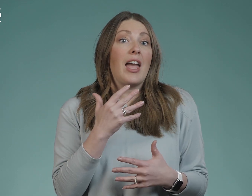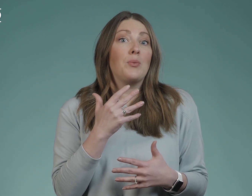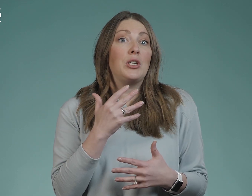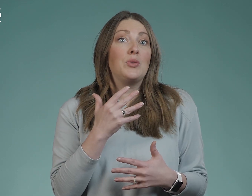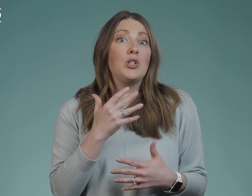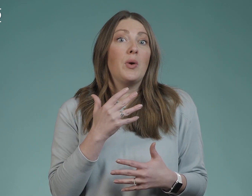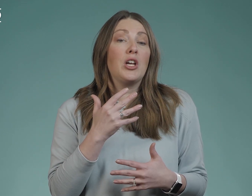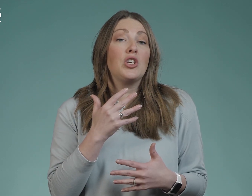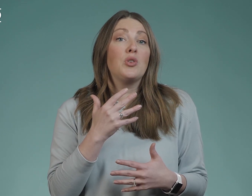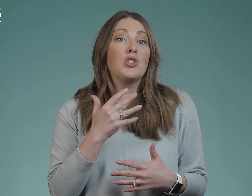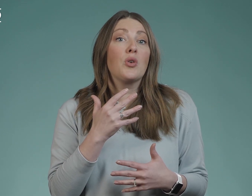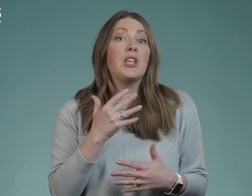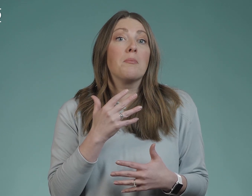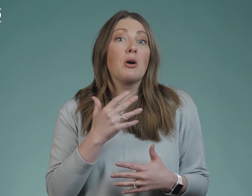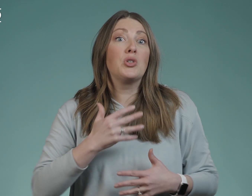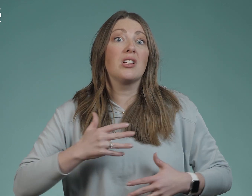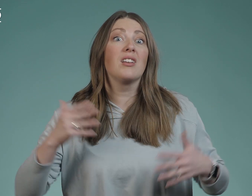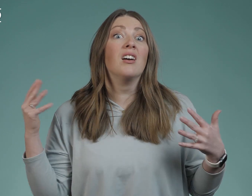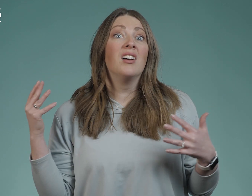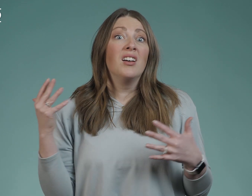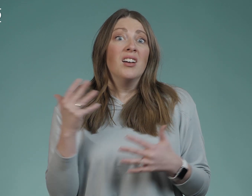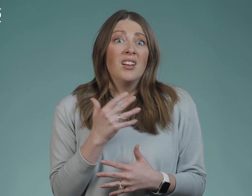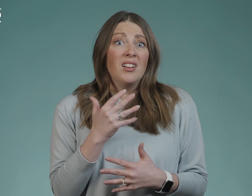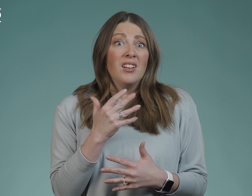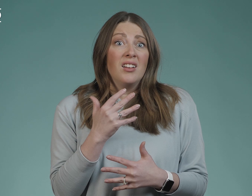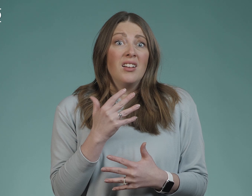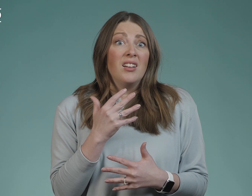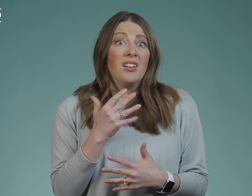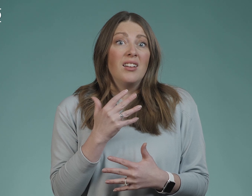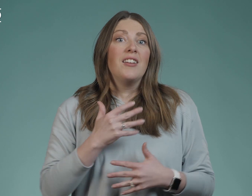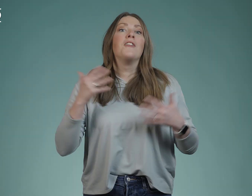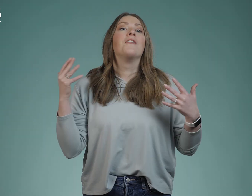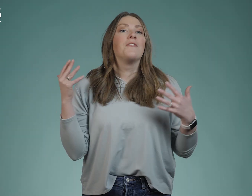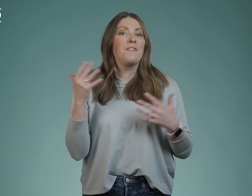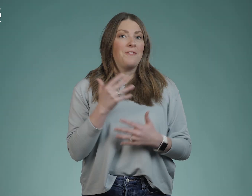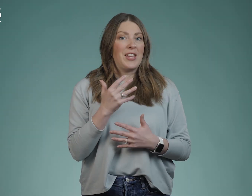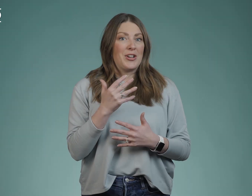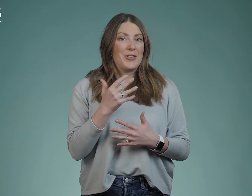And when you do it, you show the emotion. Fear.